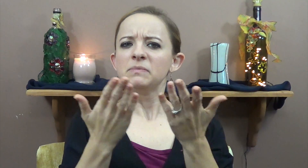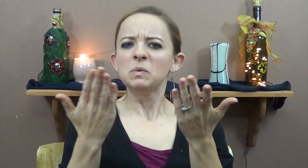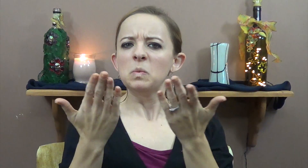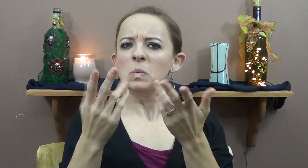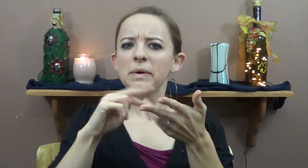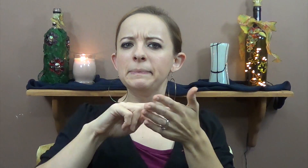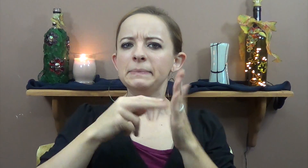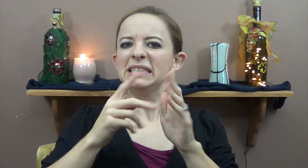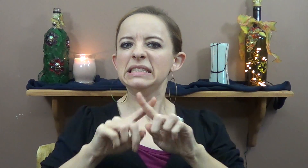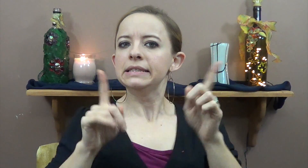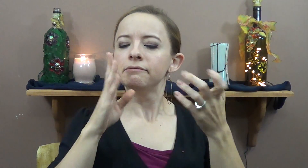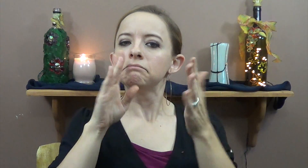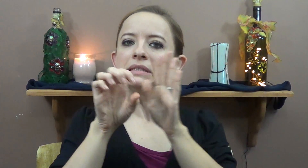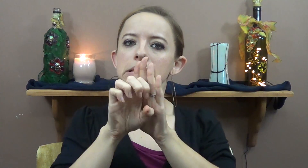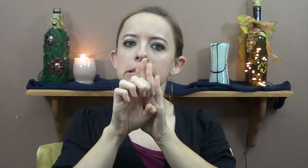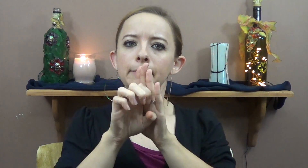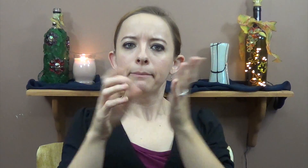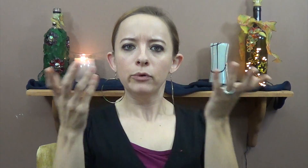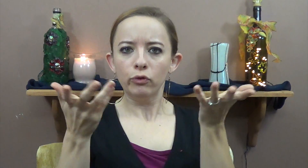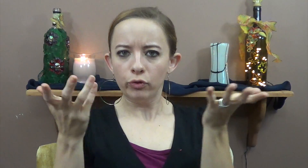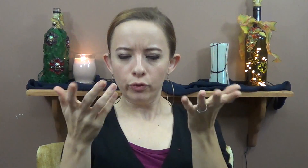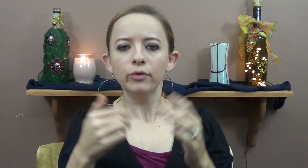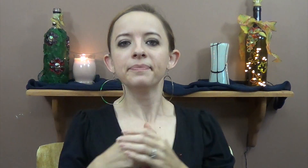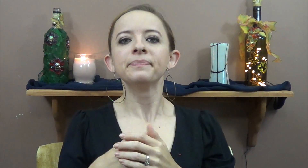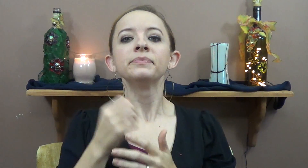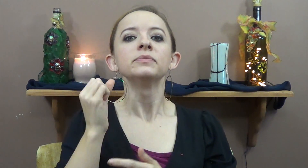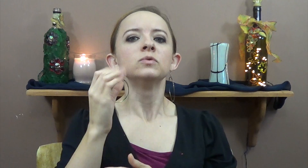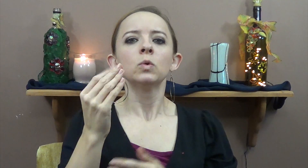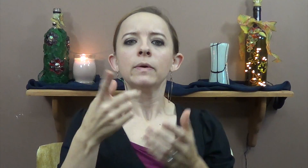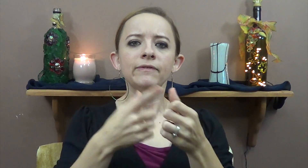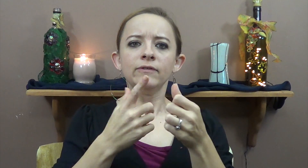So somebody had requested what is the difference, what do they mean, give some